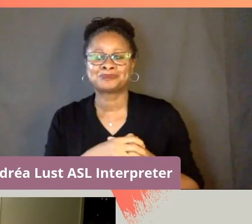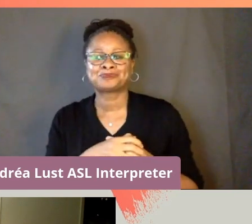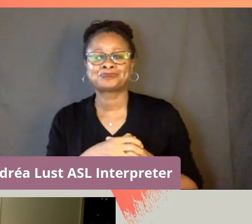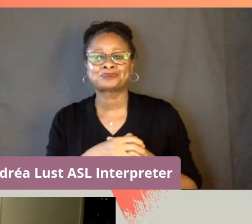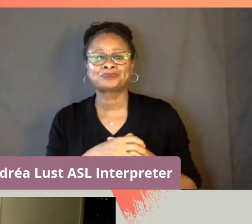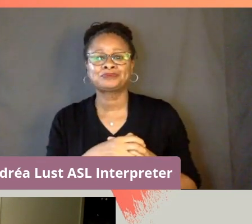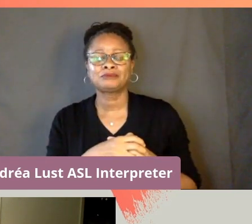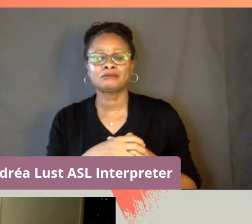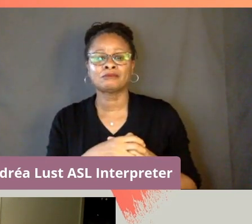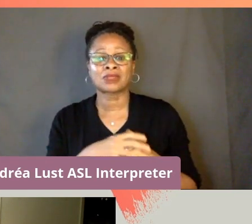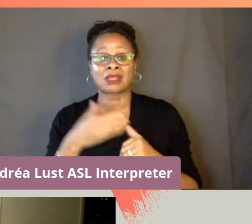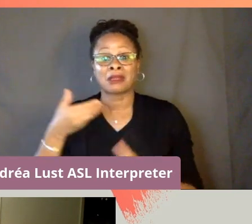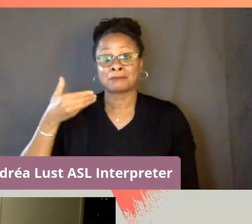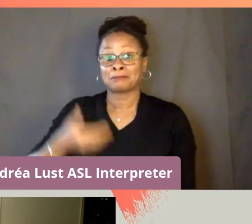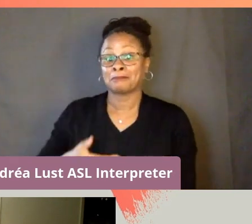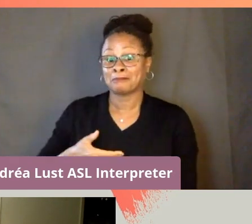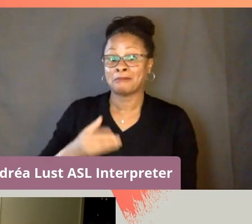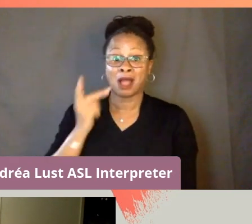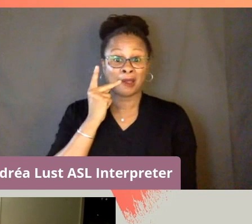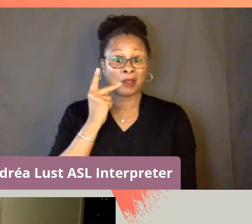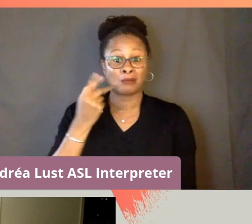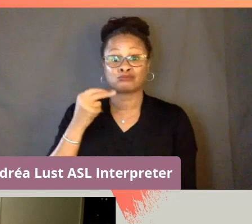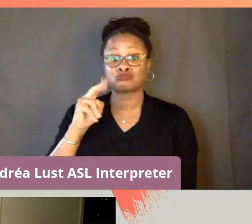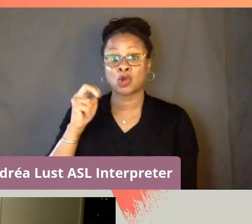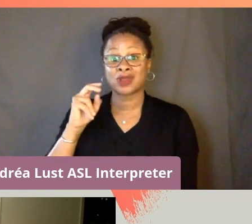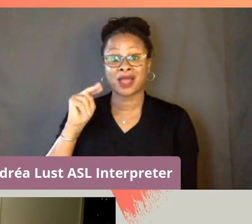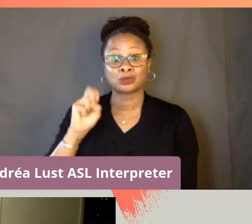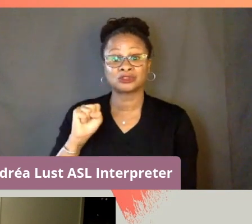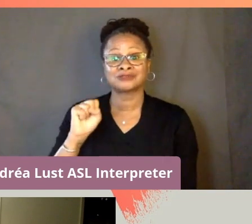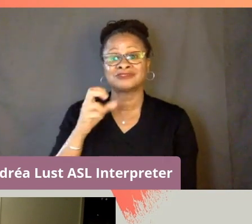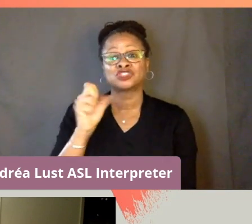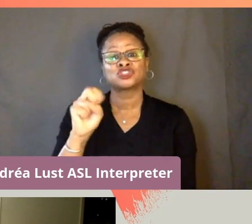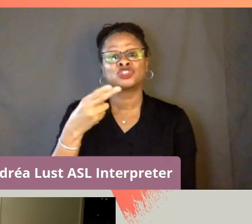I go by she/her pronouns. And I'm joining you from the occupied lands